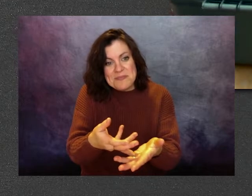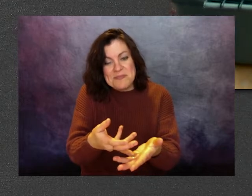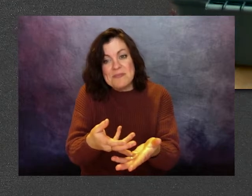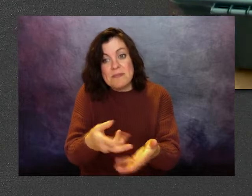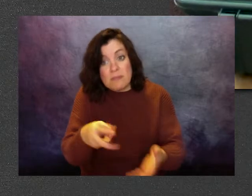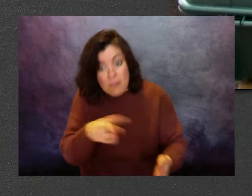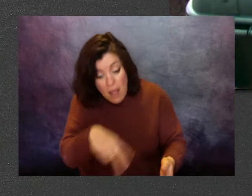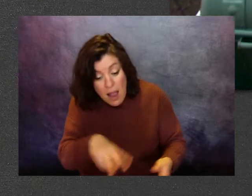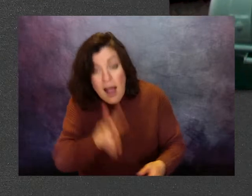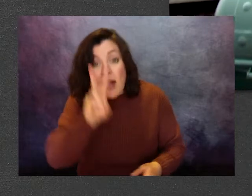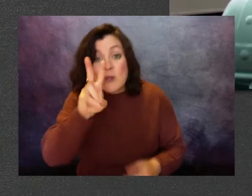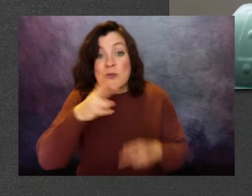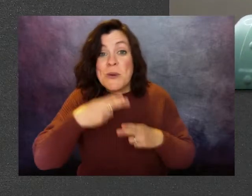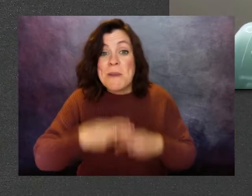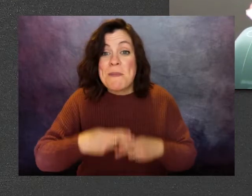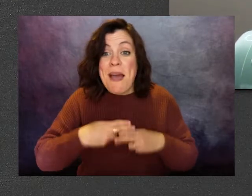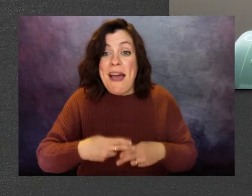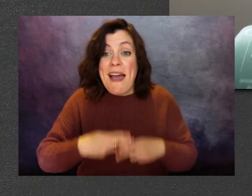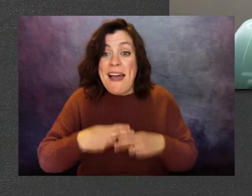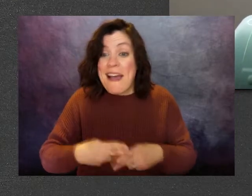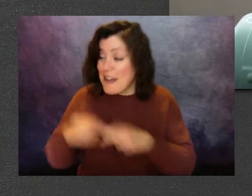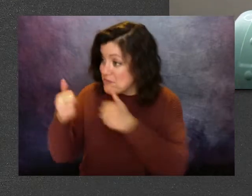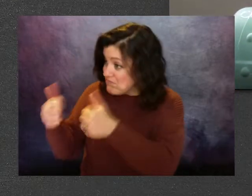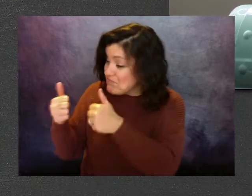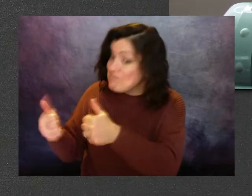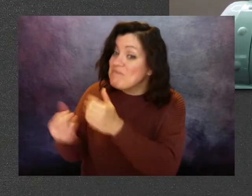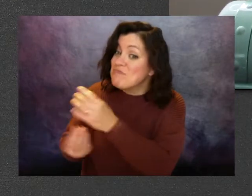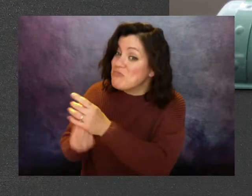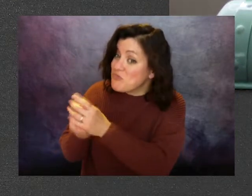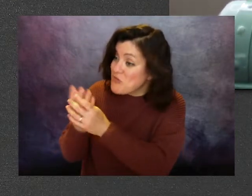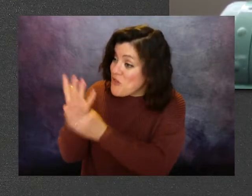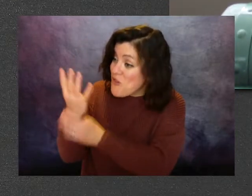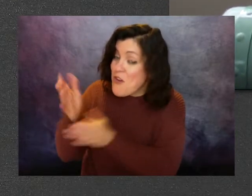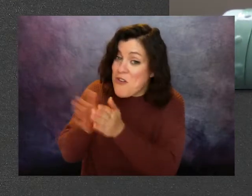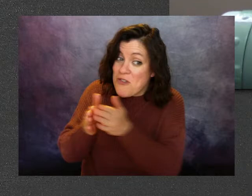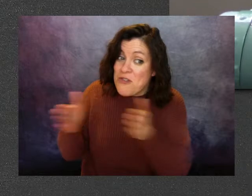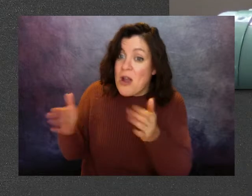2 pounds. Oh good, you're growing. Now I'm gonna measure her.